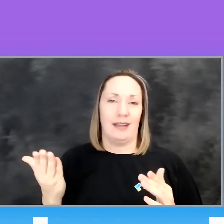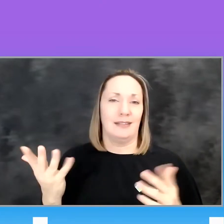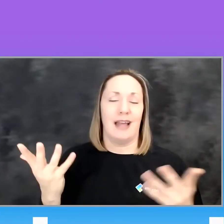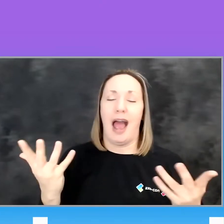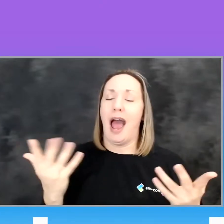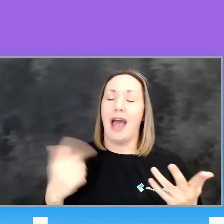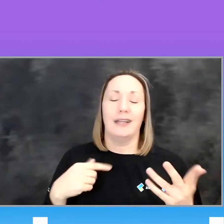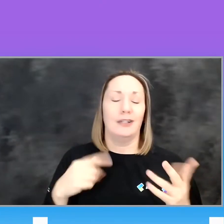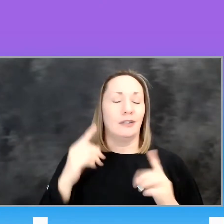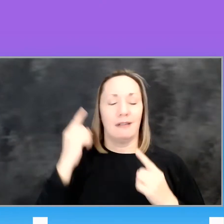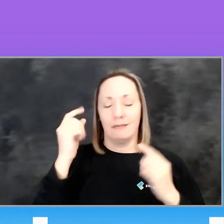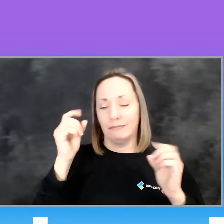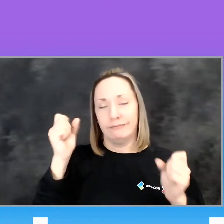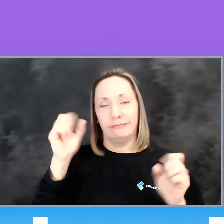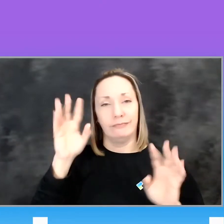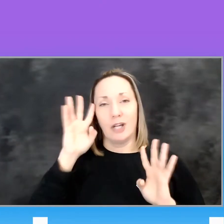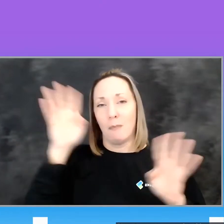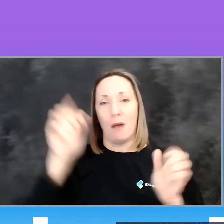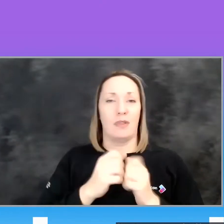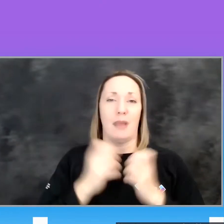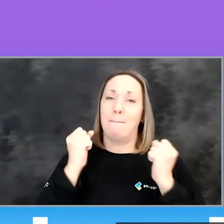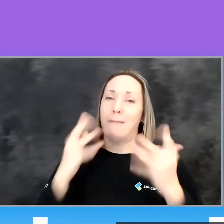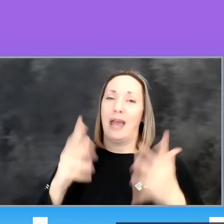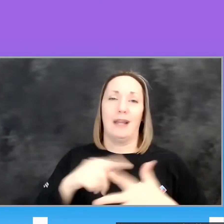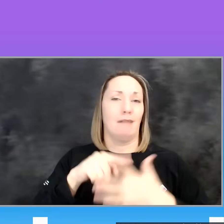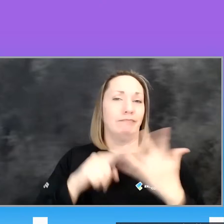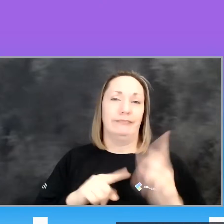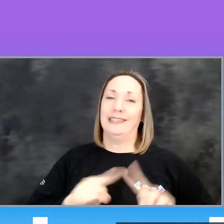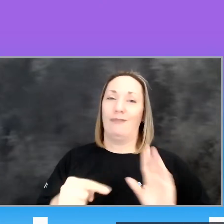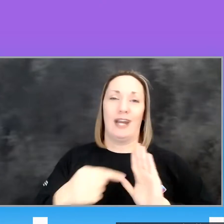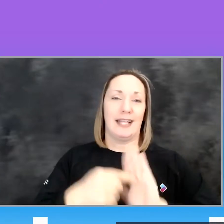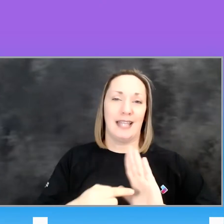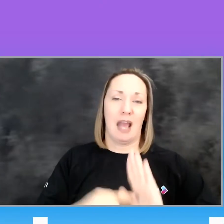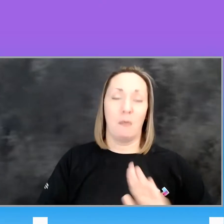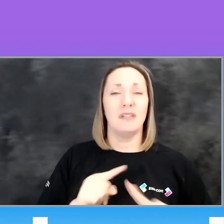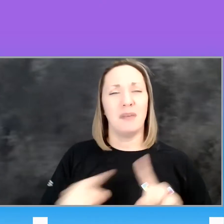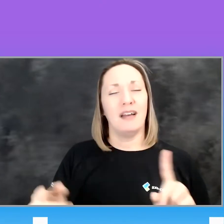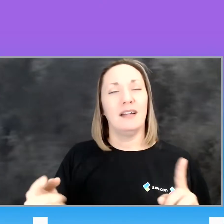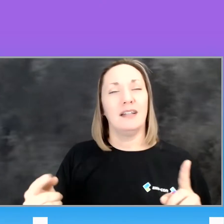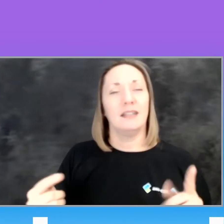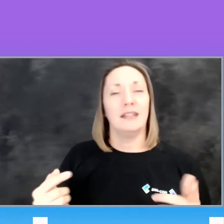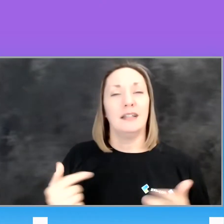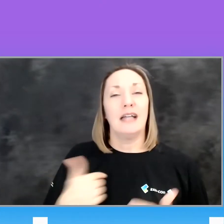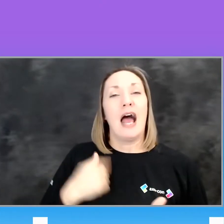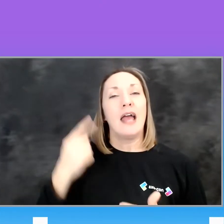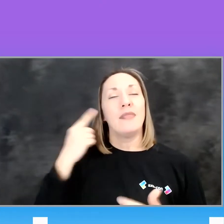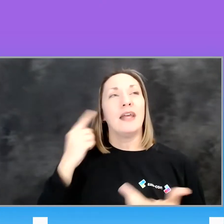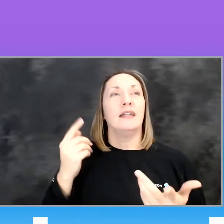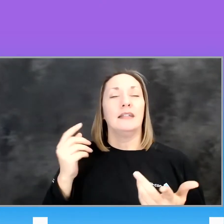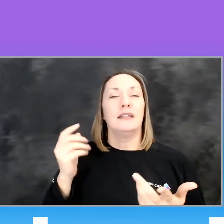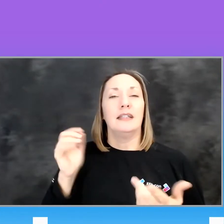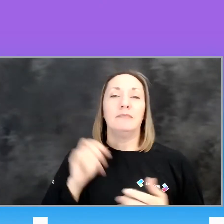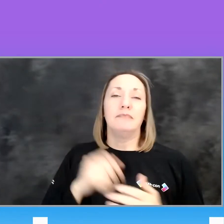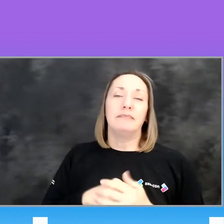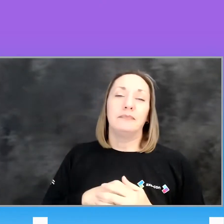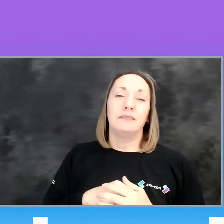could come up with so many different examples. But I think